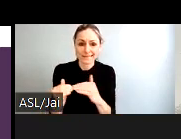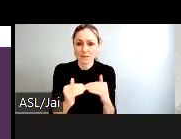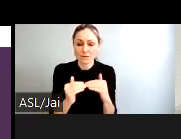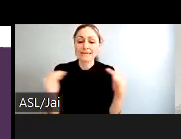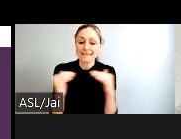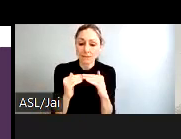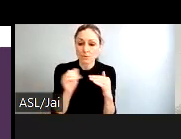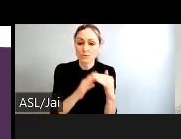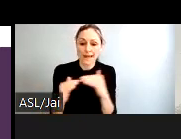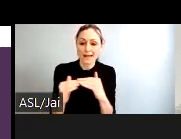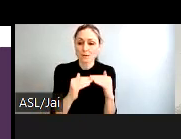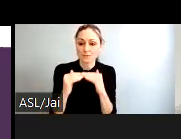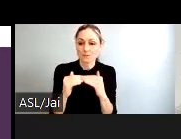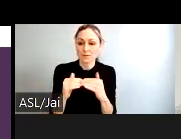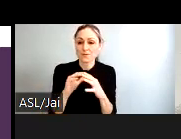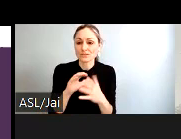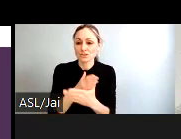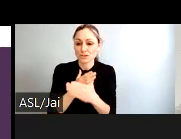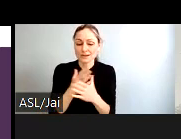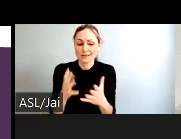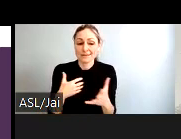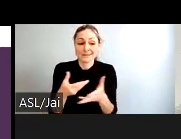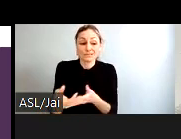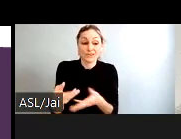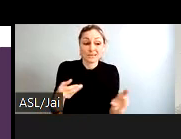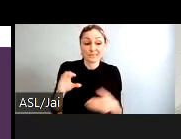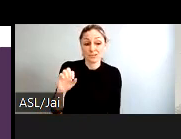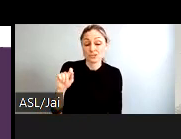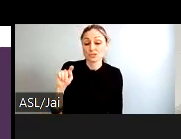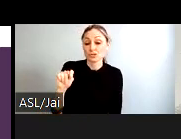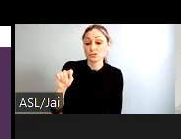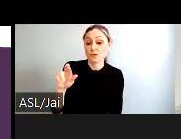We must move away from transactional and extractive interactions. We must move